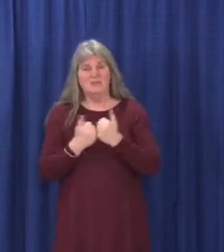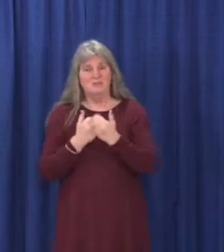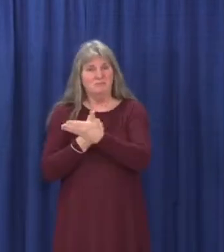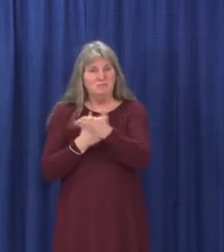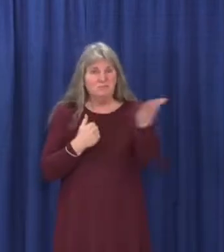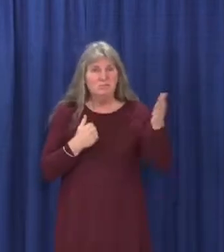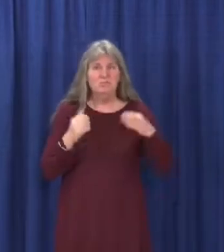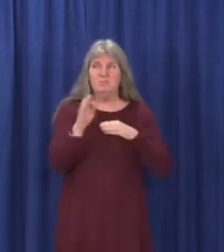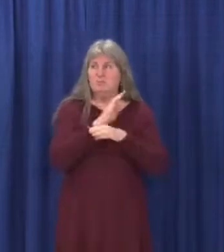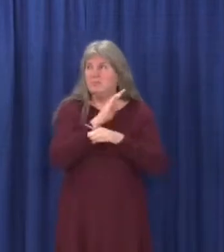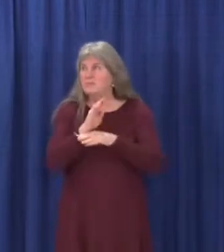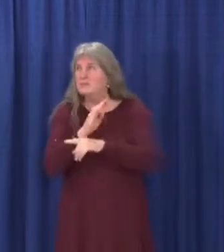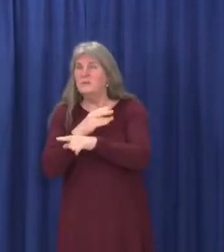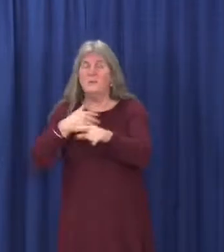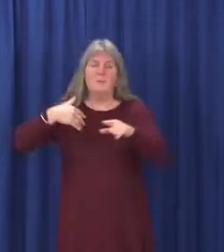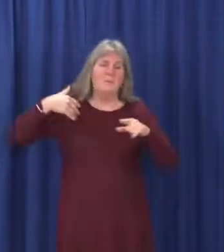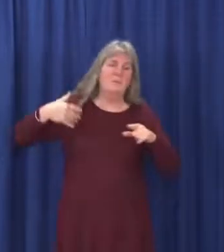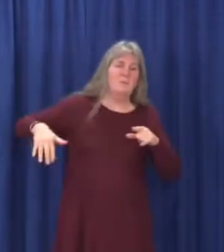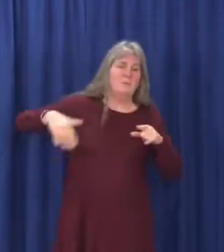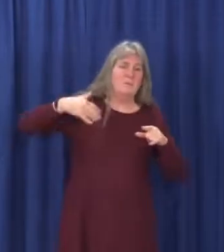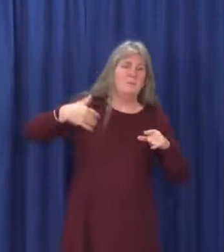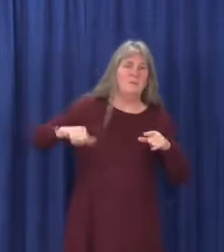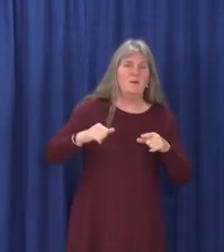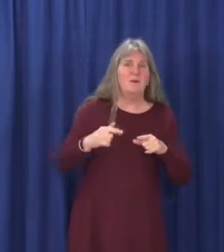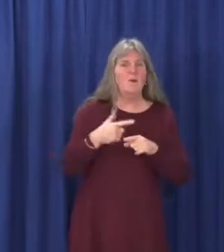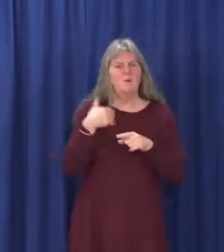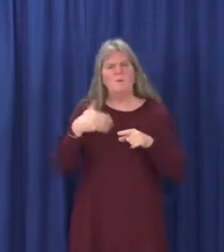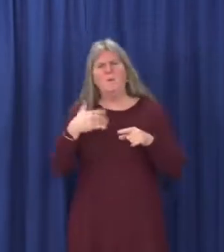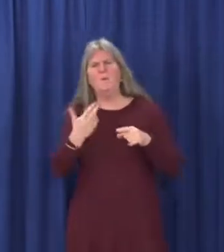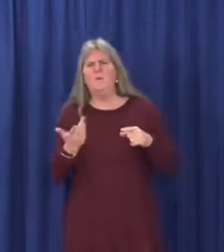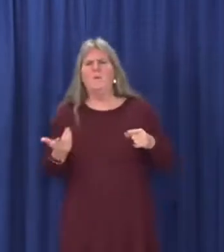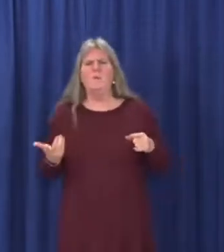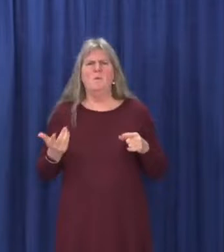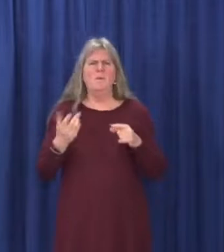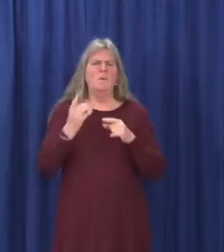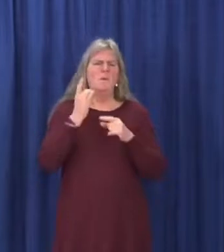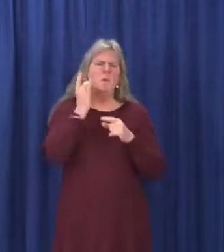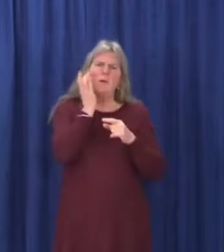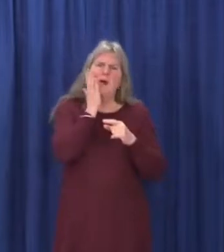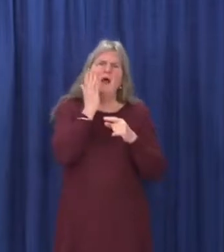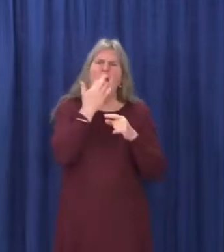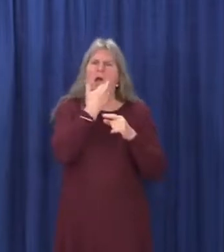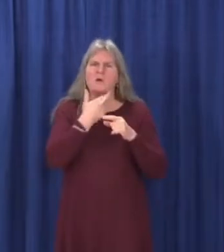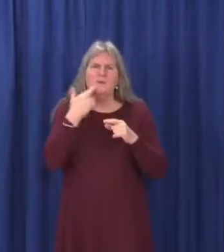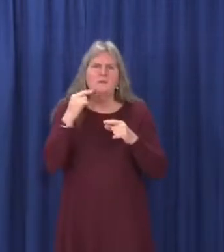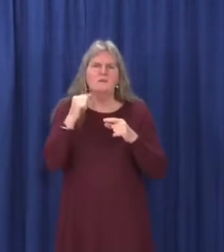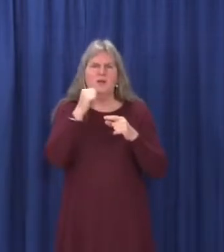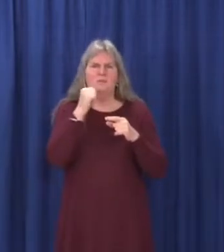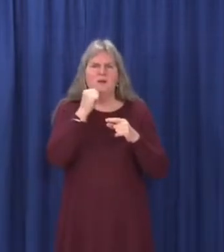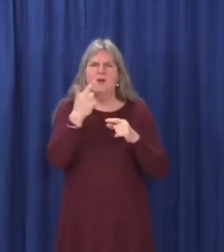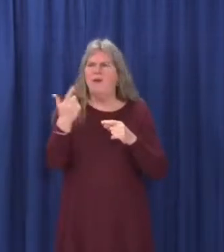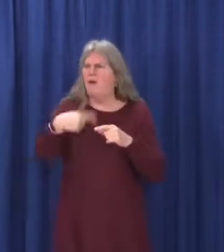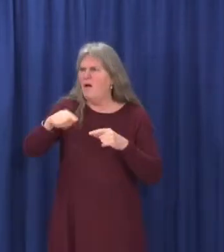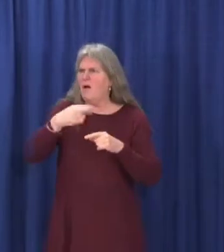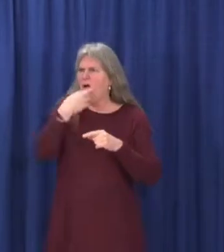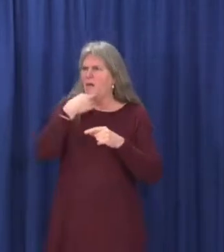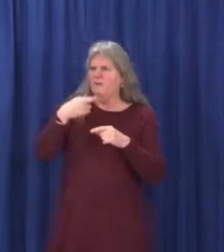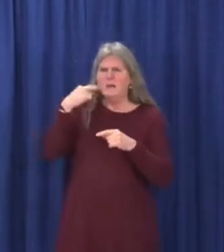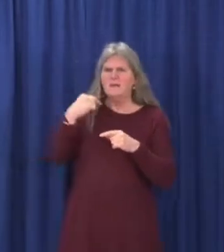in the territory, and especially in the hospitality sector. I've heard from many restaurant owners about the pressures they